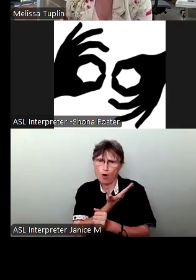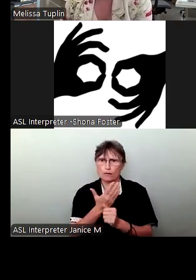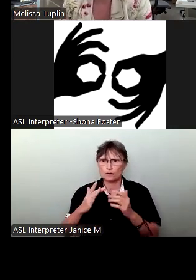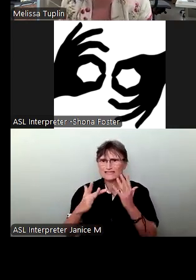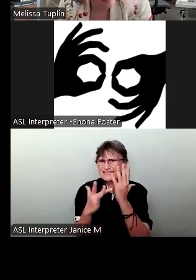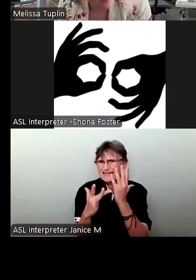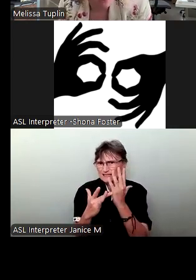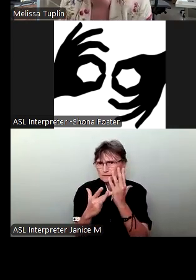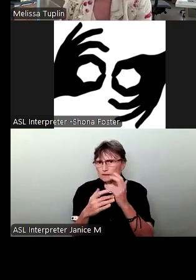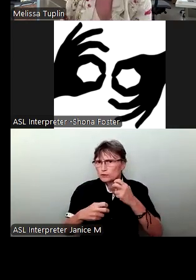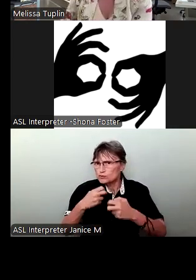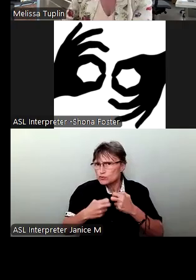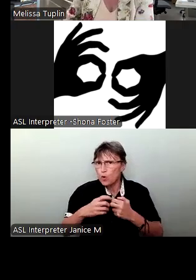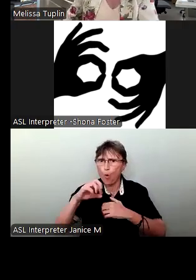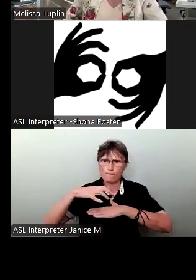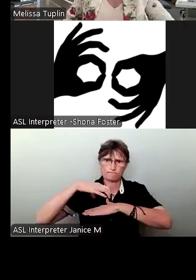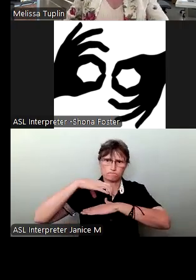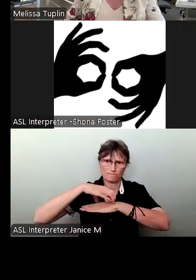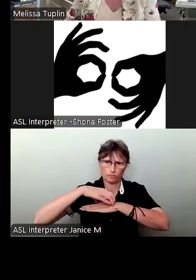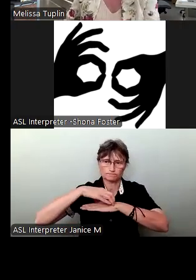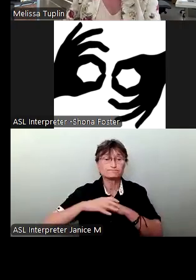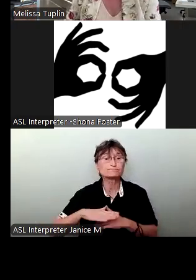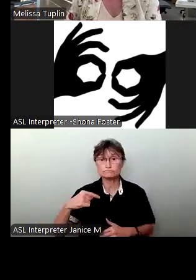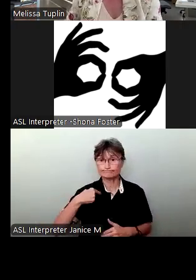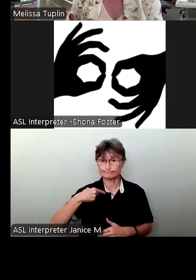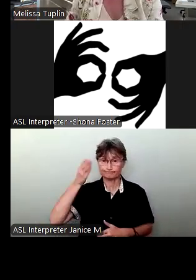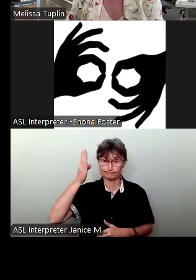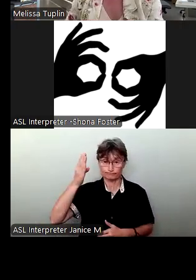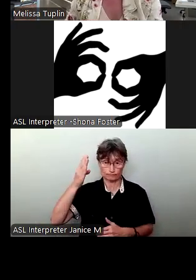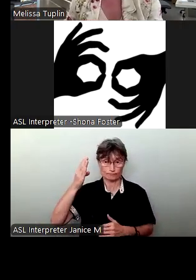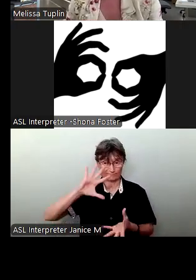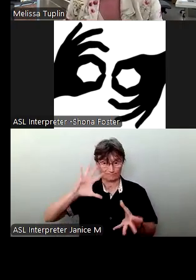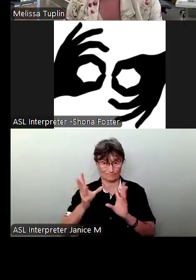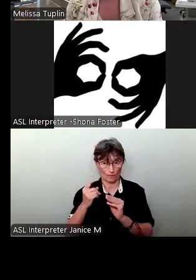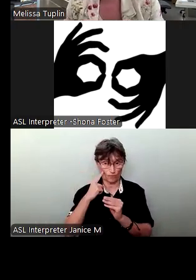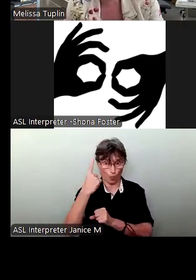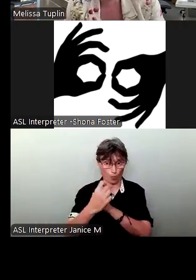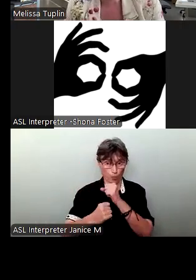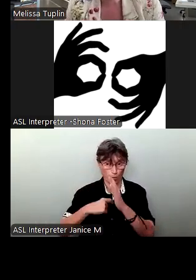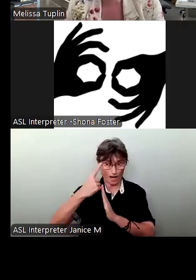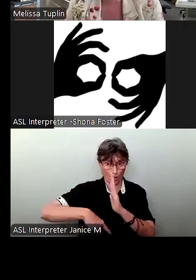And now I have been talking for about an hour, so I am going to pause and drink some water, and